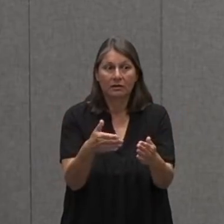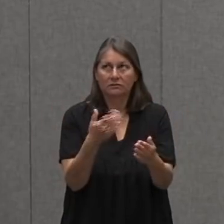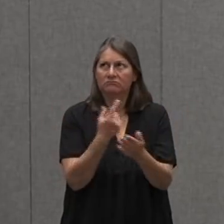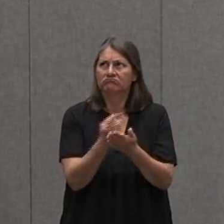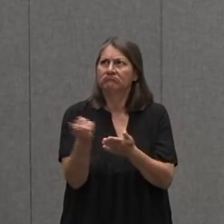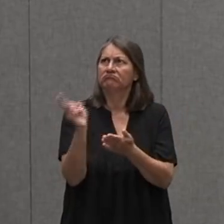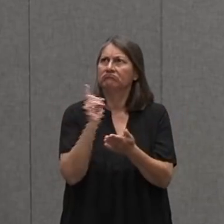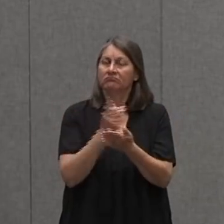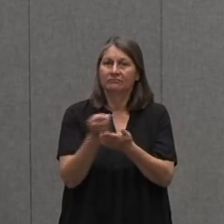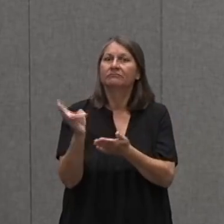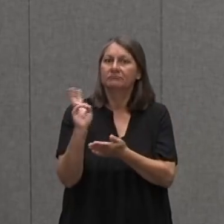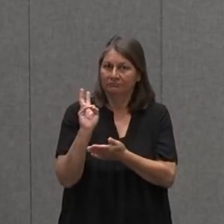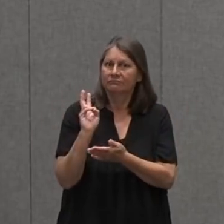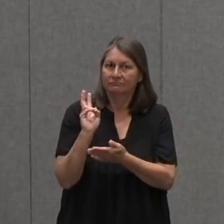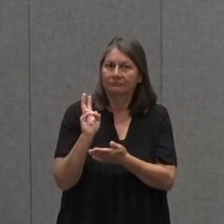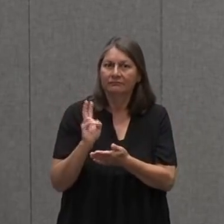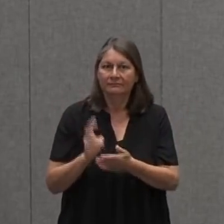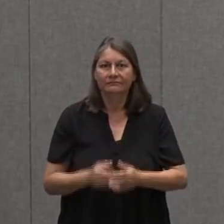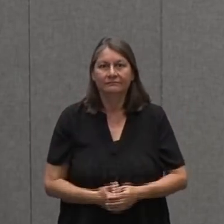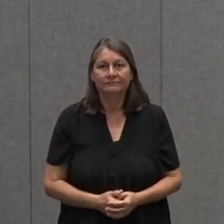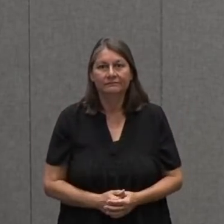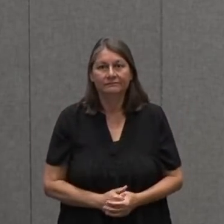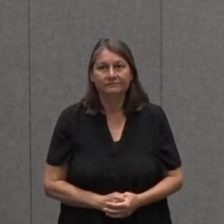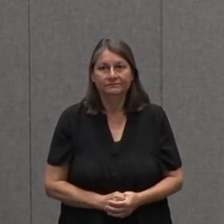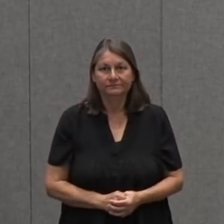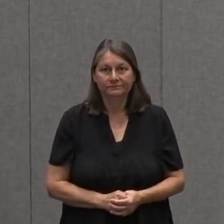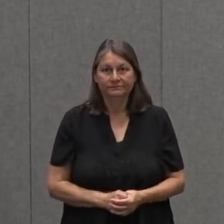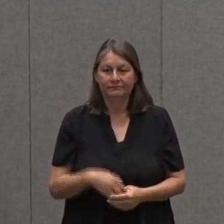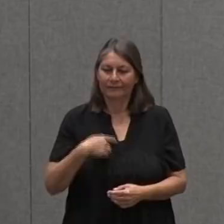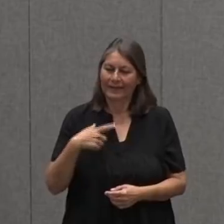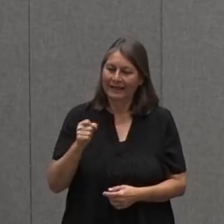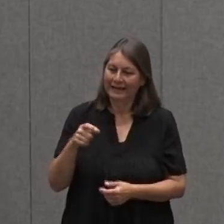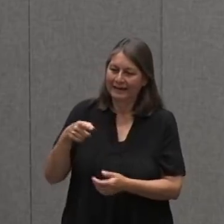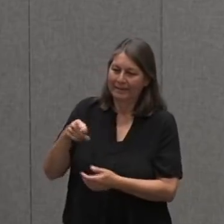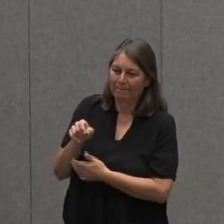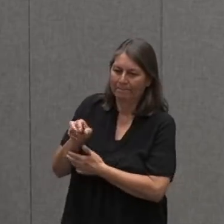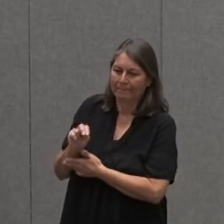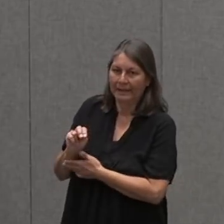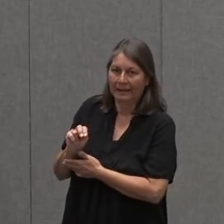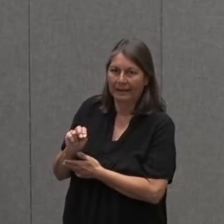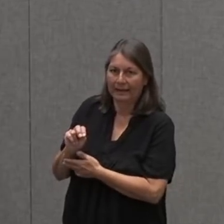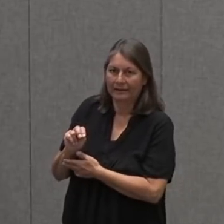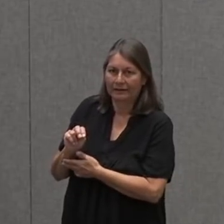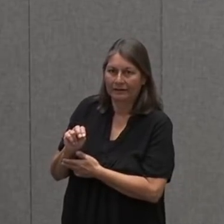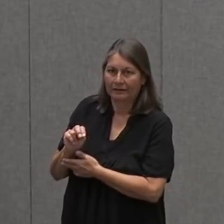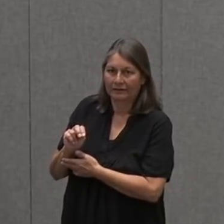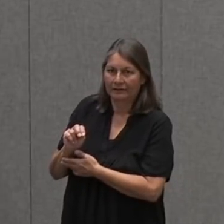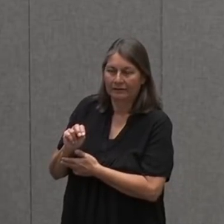that we were together. I need to get a pen. What color do I want today? I used red yesterday.